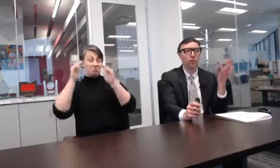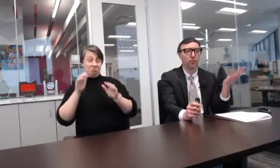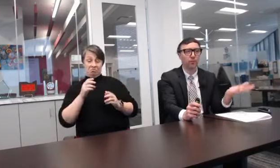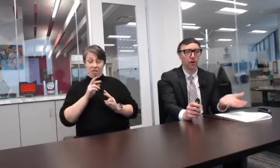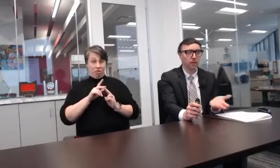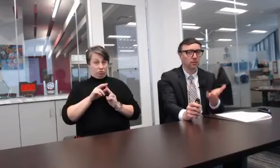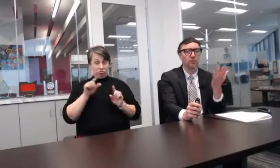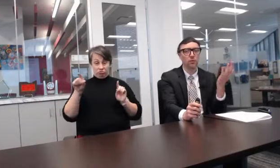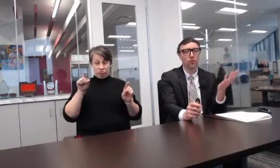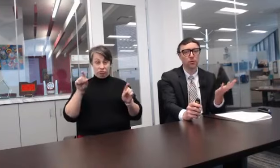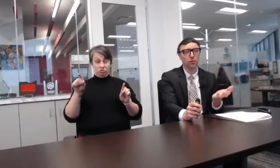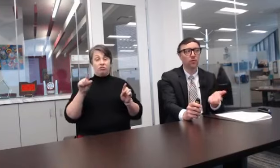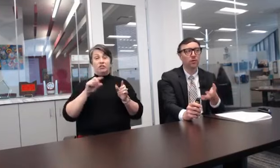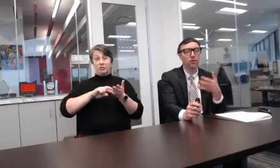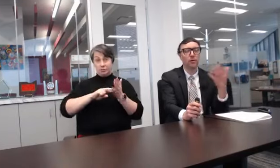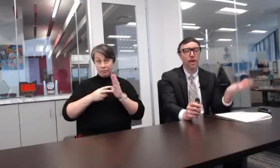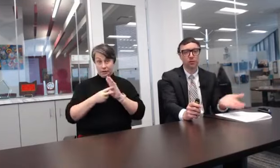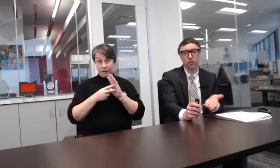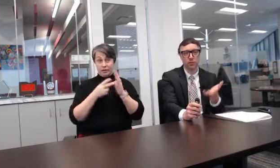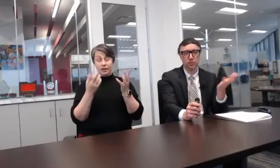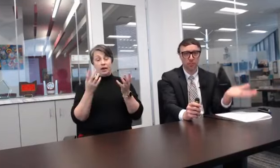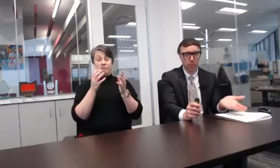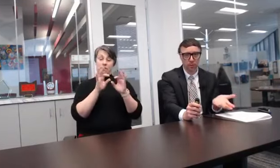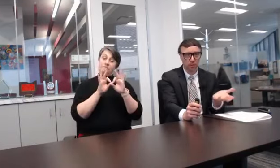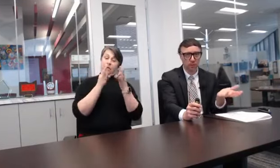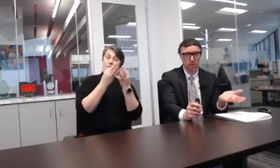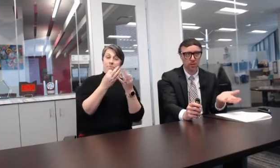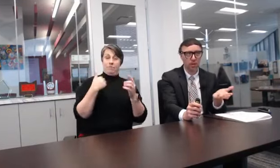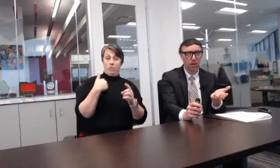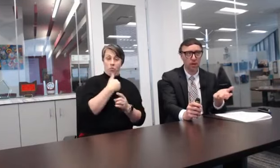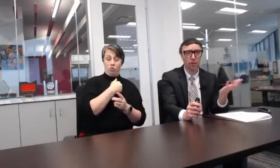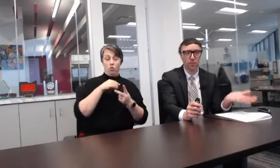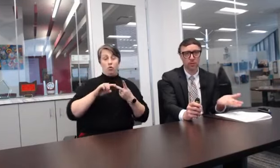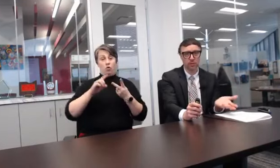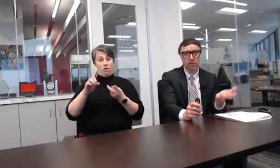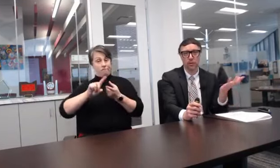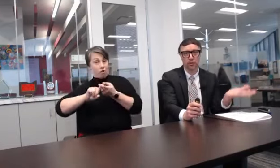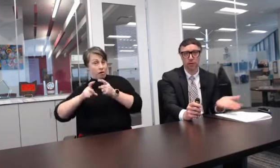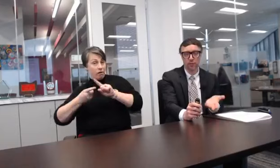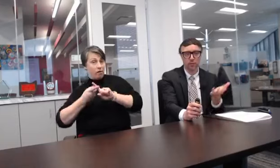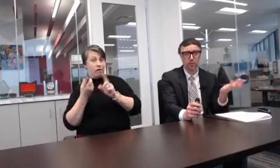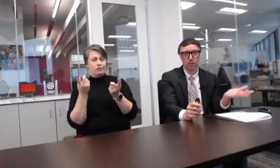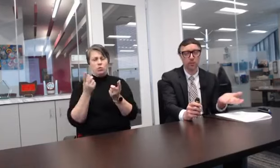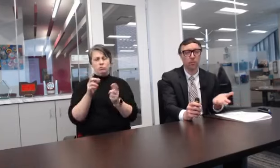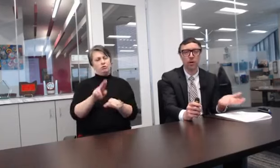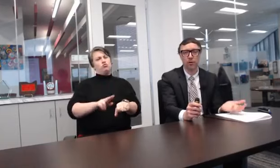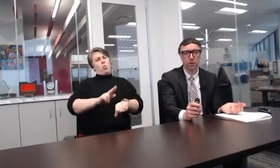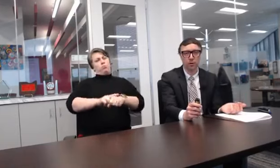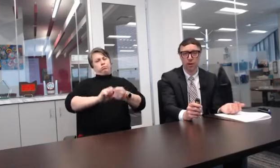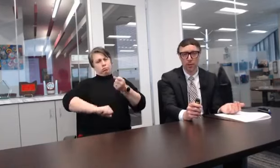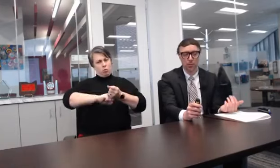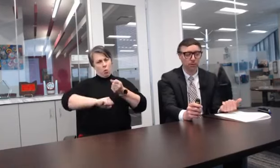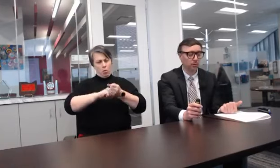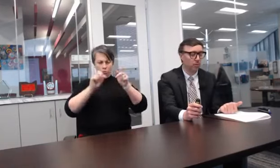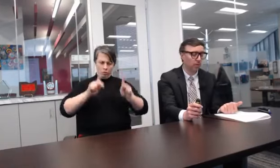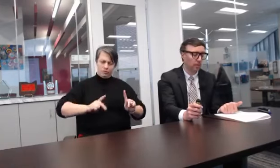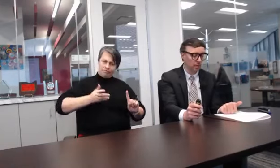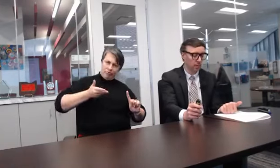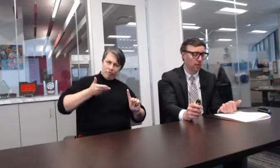or friend who naturally support the person in their life with whatever help or support they need.